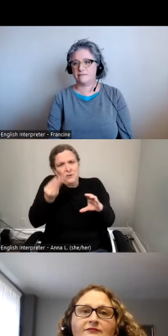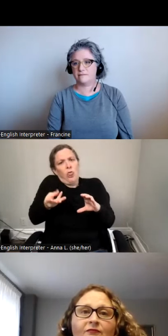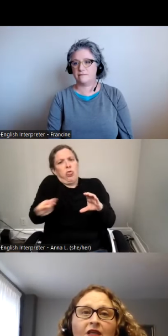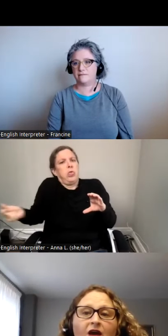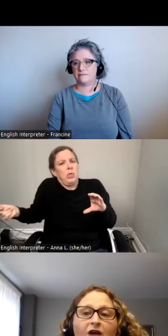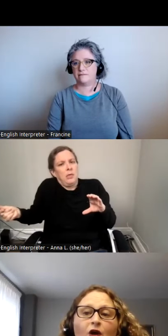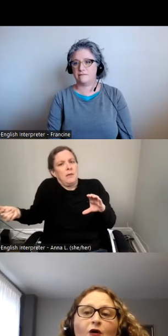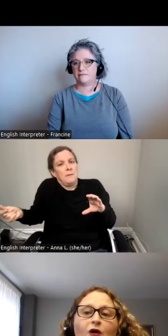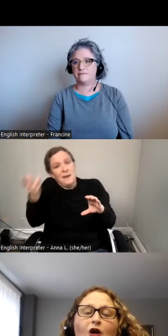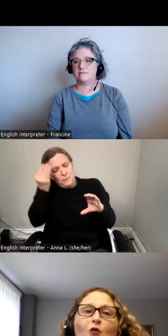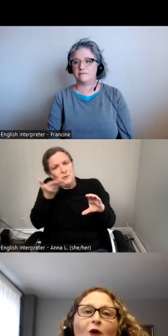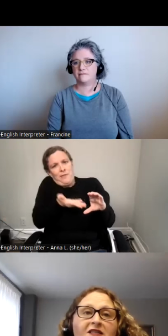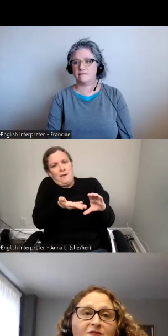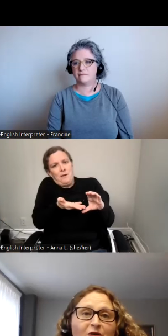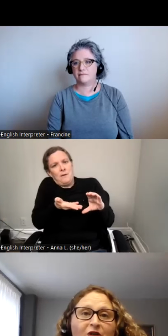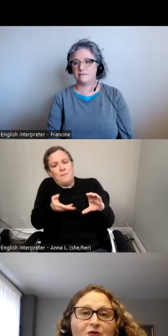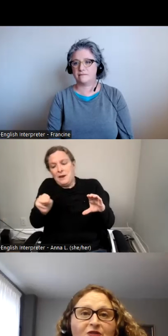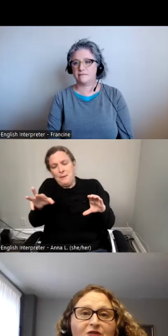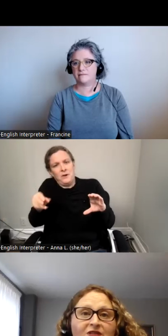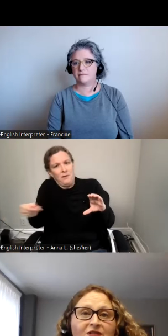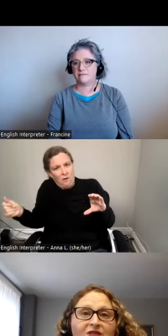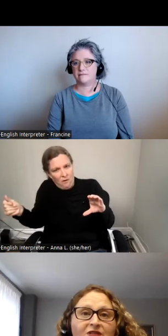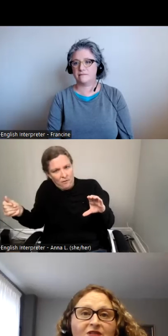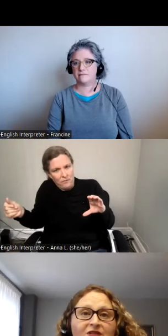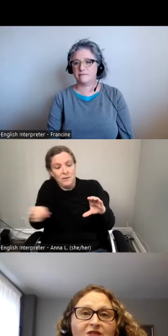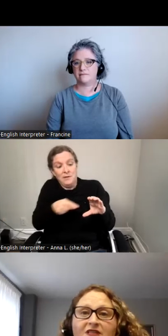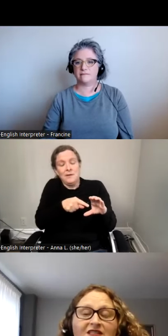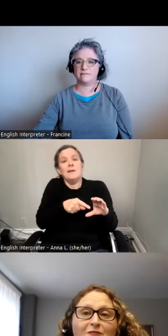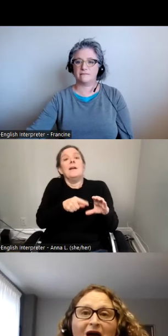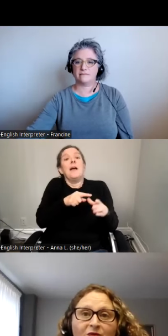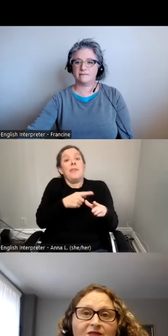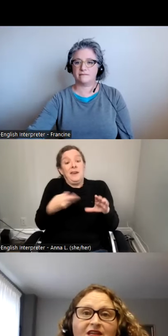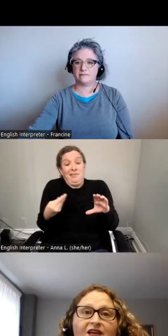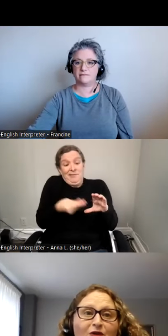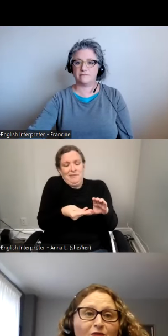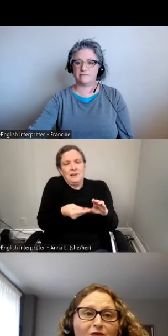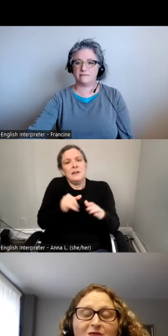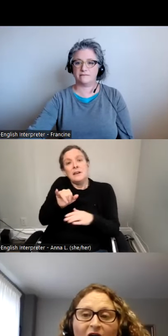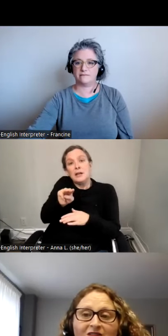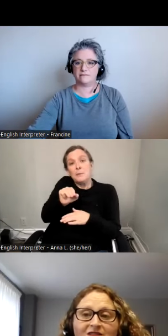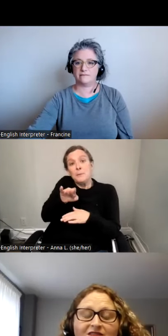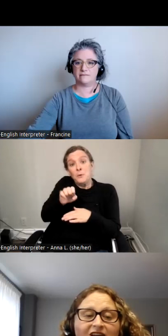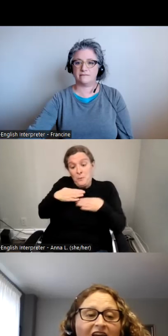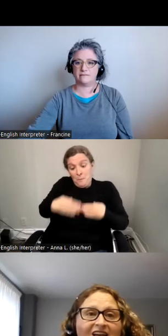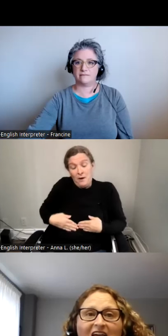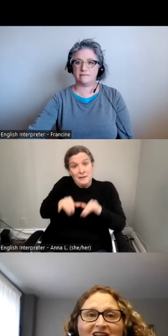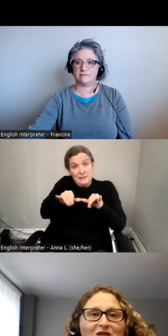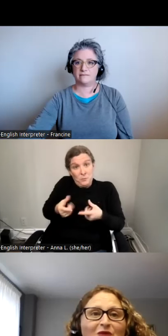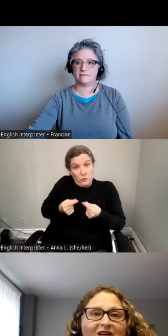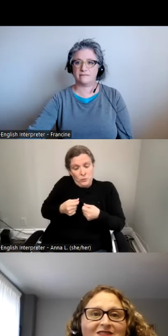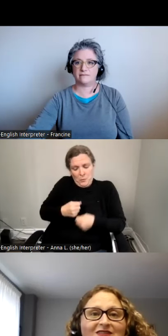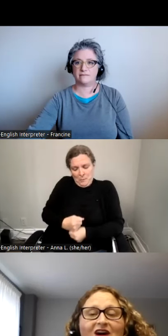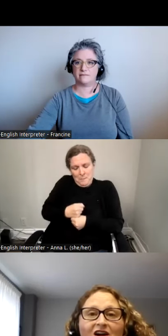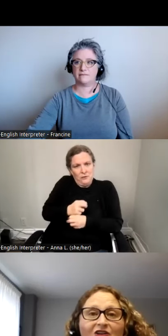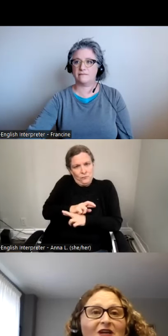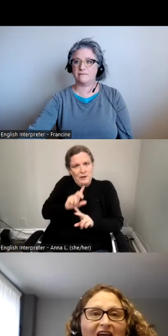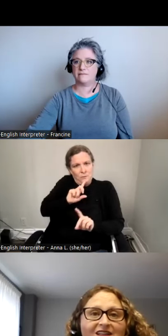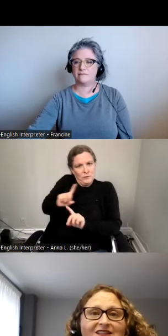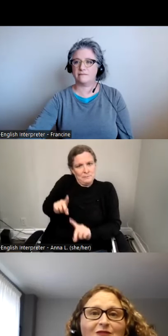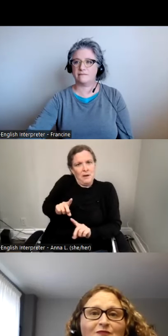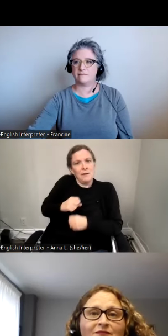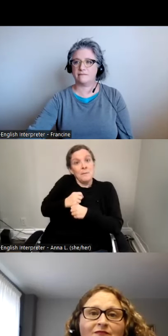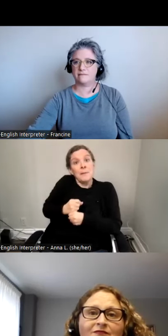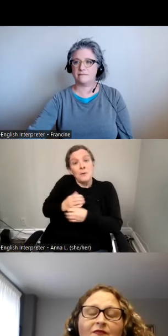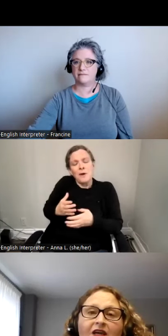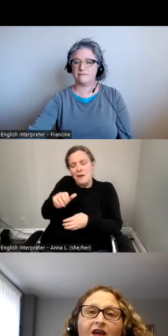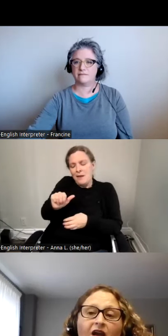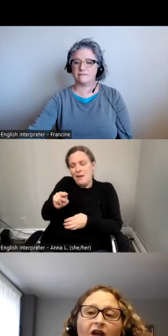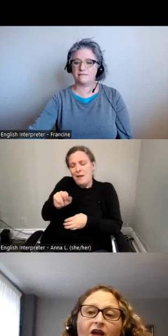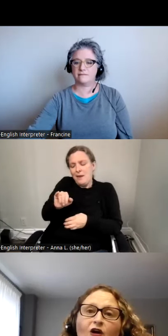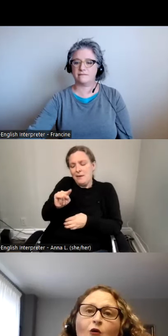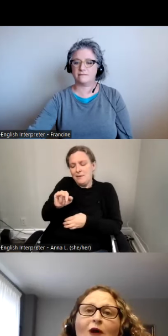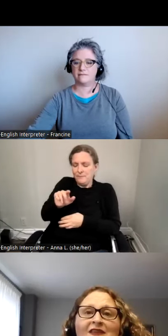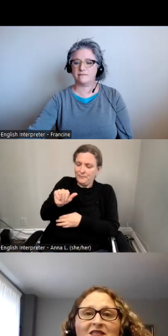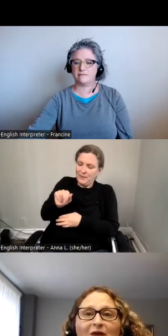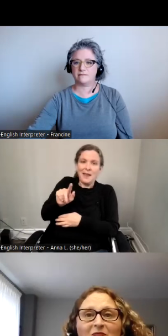Once this information is given, the Mrna rapidly degrades